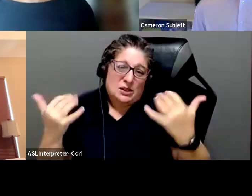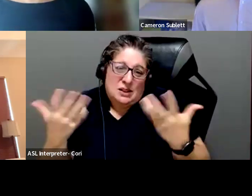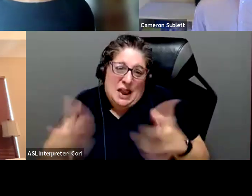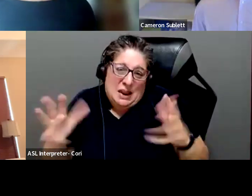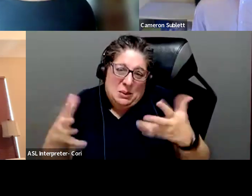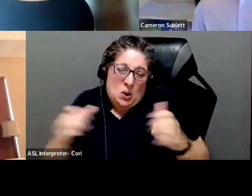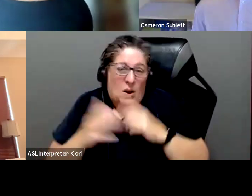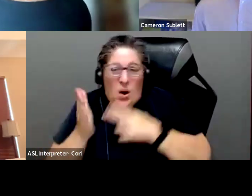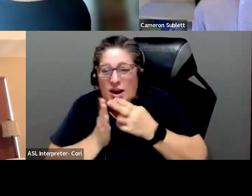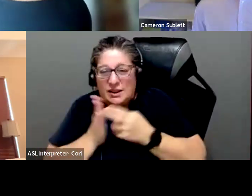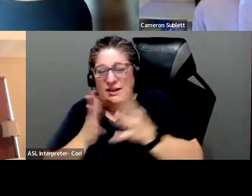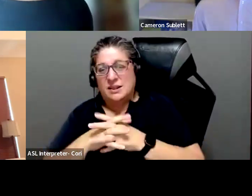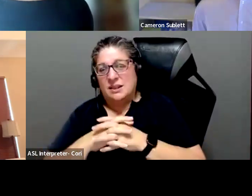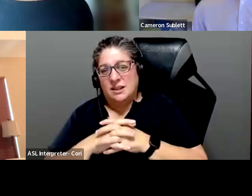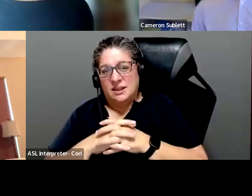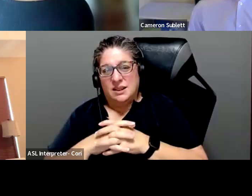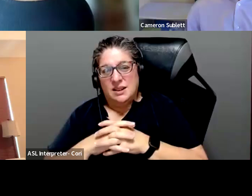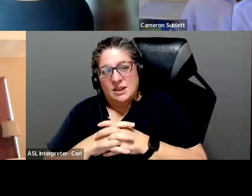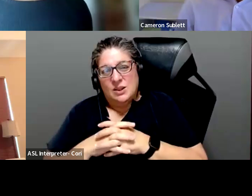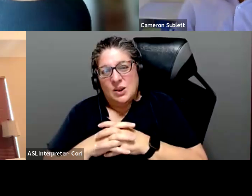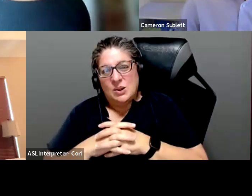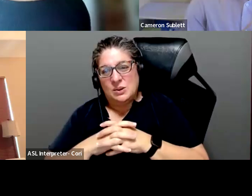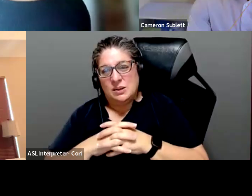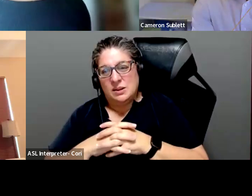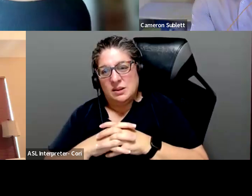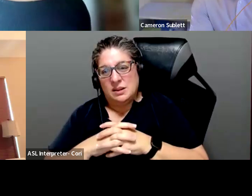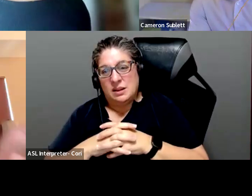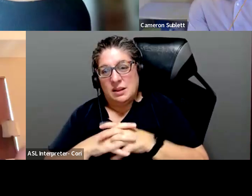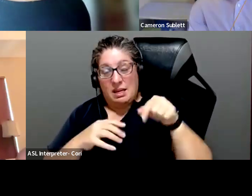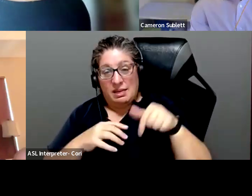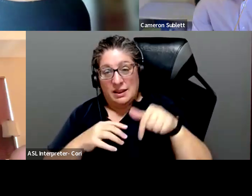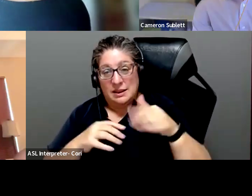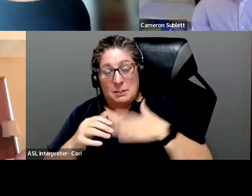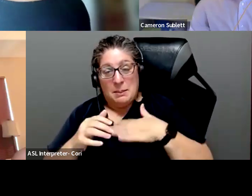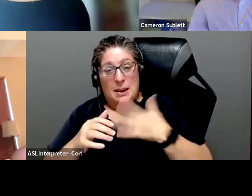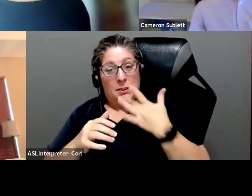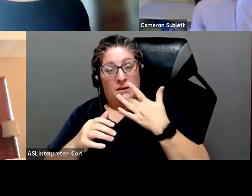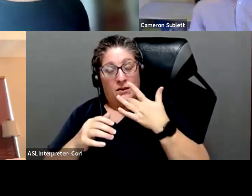I will be honest. So this is my preferred dissemination method